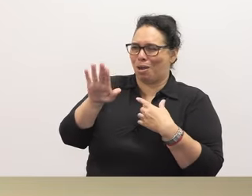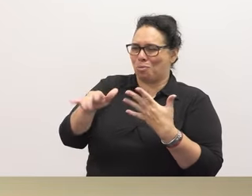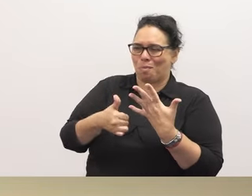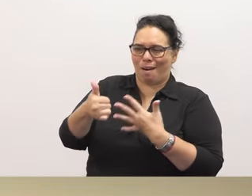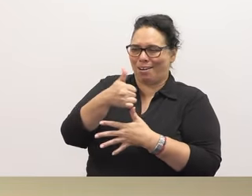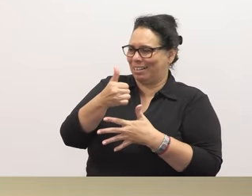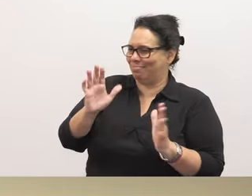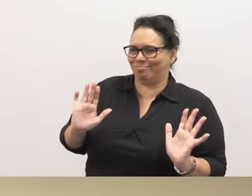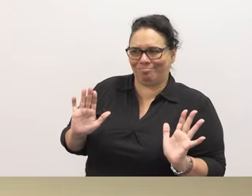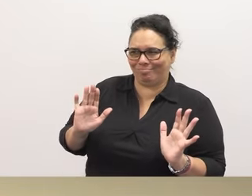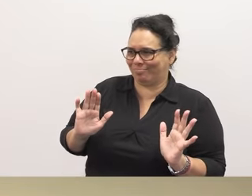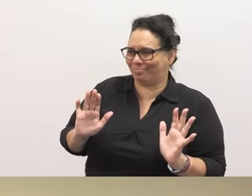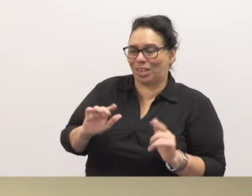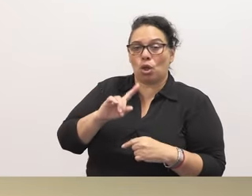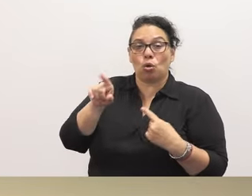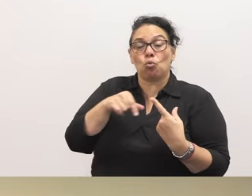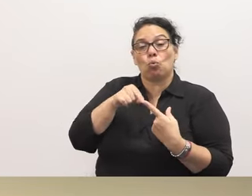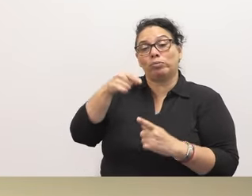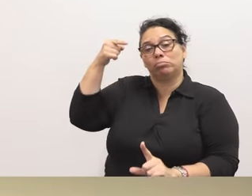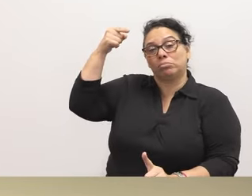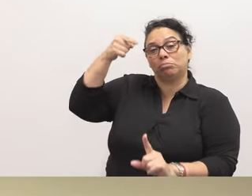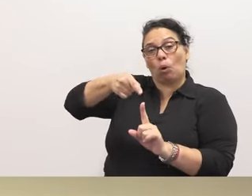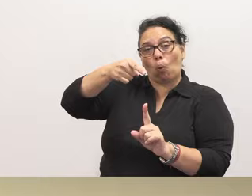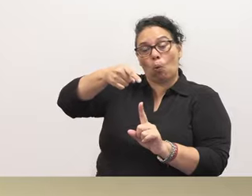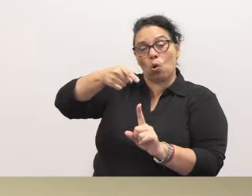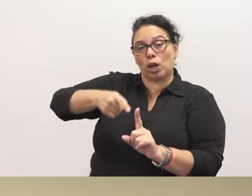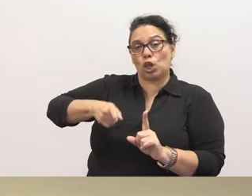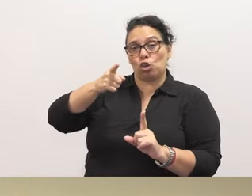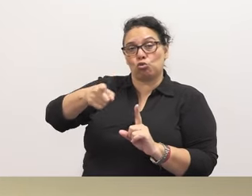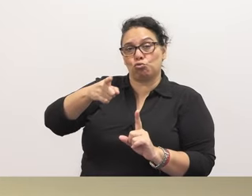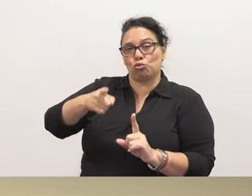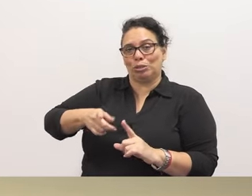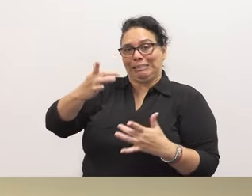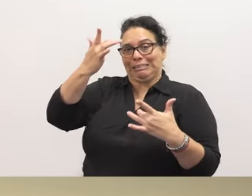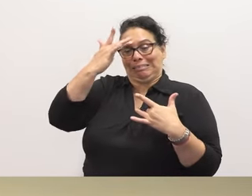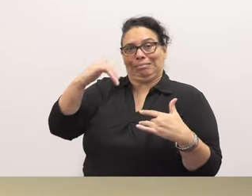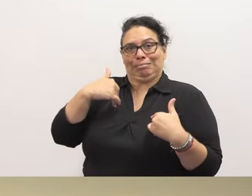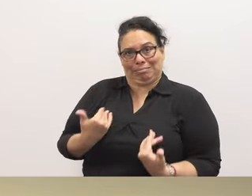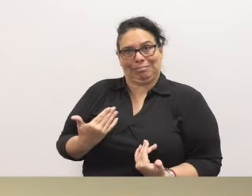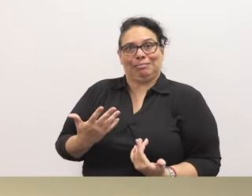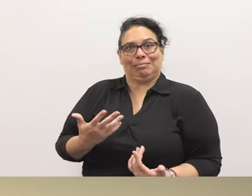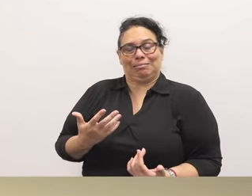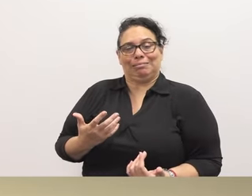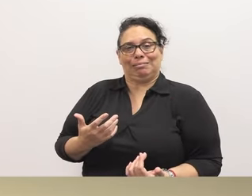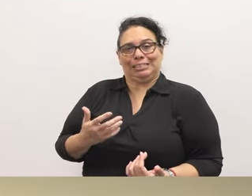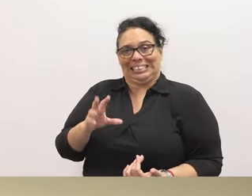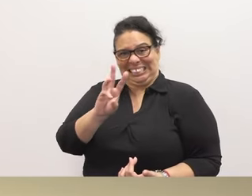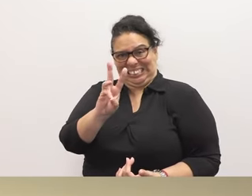And so when you get to the point where you are completely sick and tired of it, where all six of you have perfectly memorized